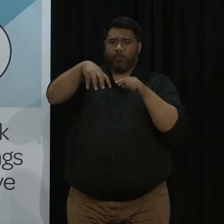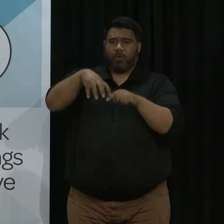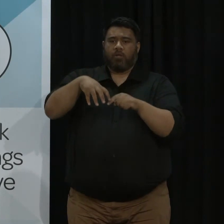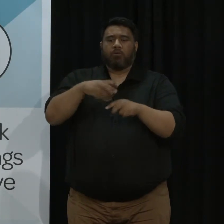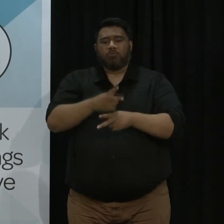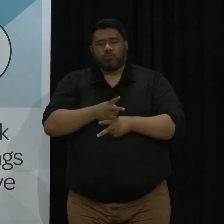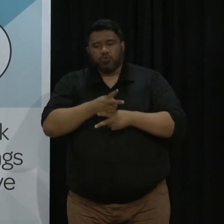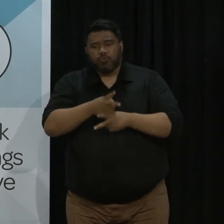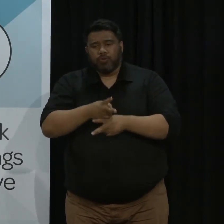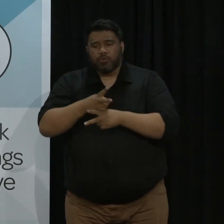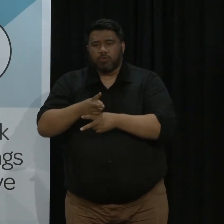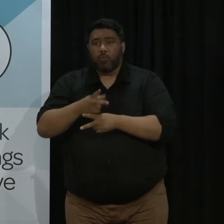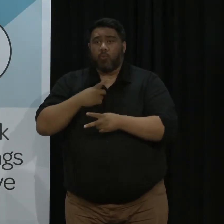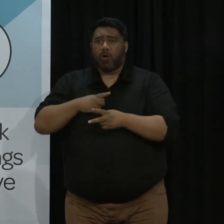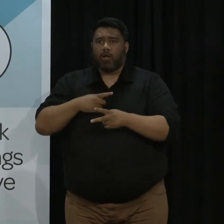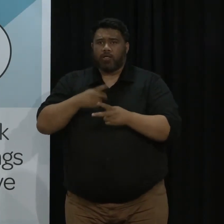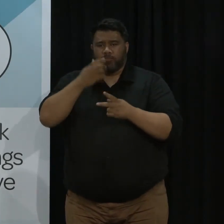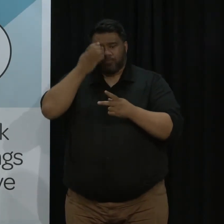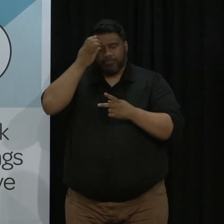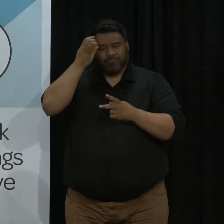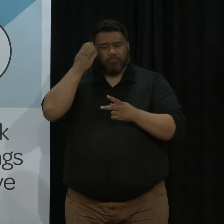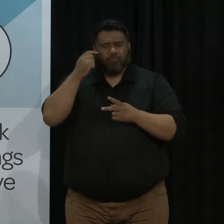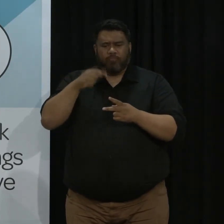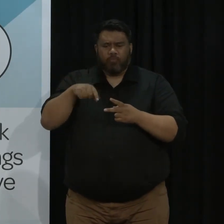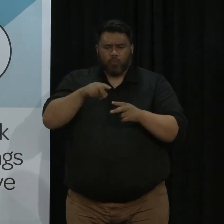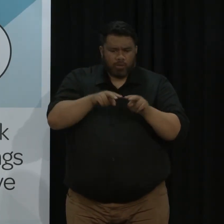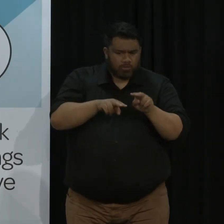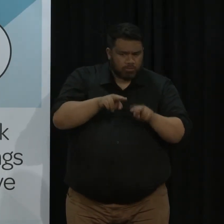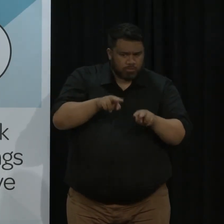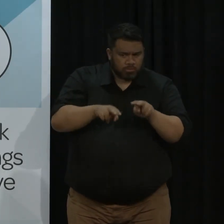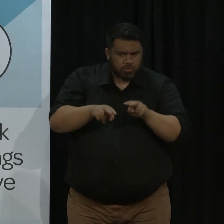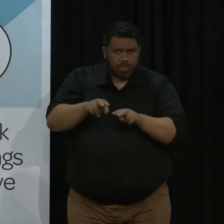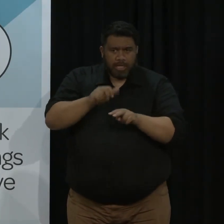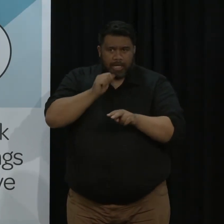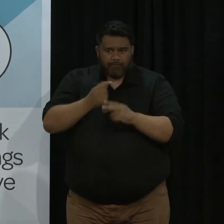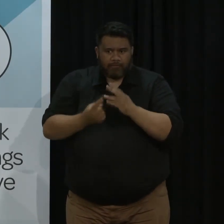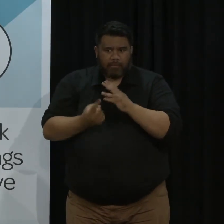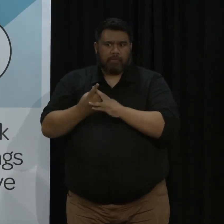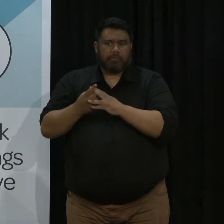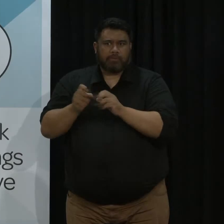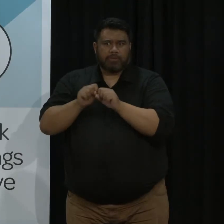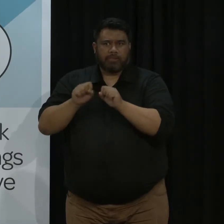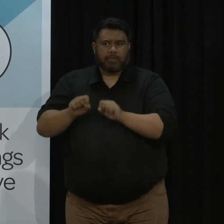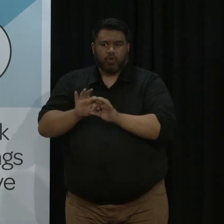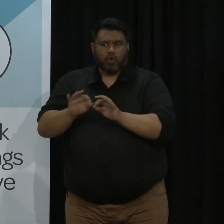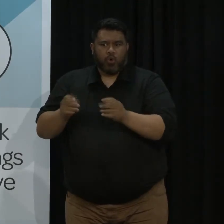a clinical governance group across will whole top of that system. That will be doing ongoing review to see check and